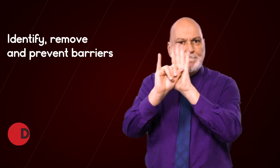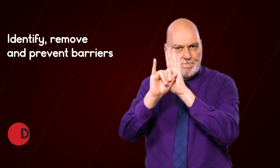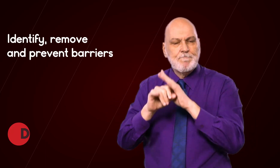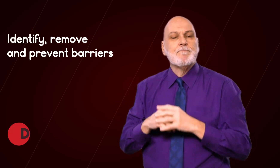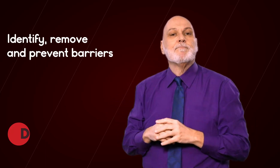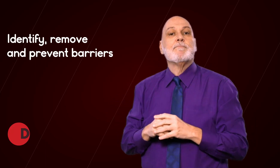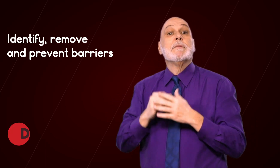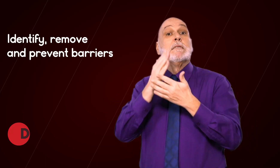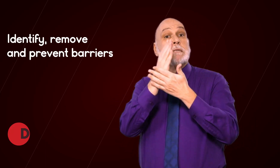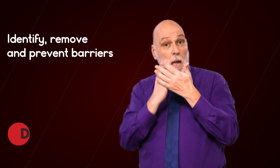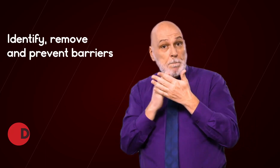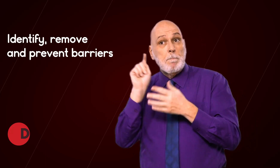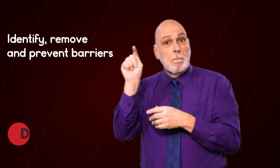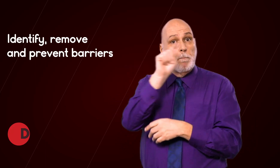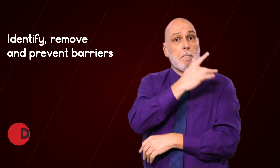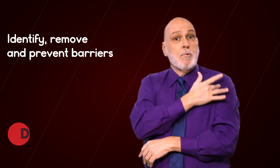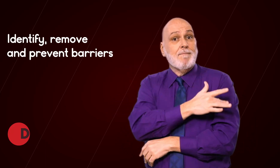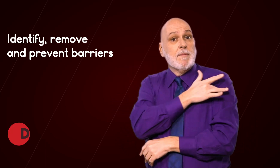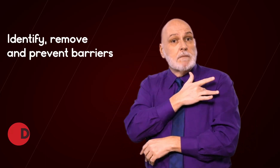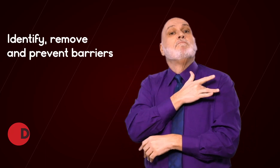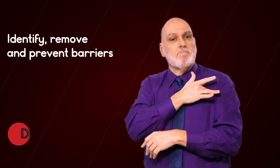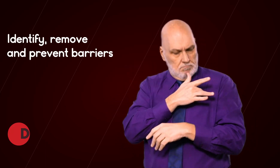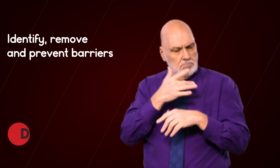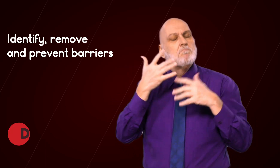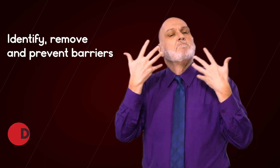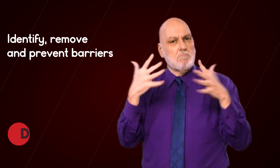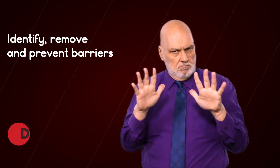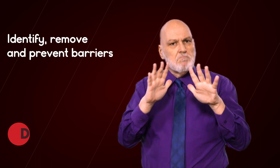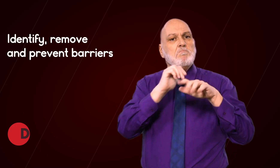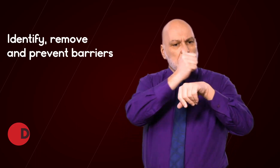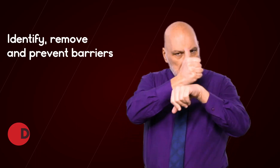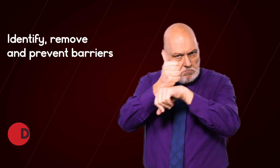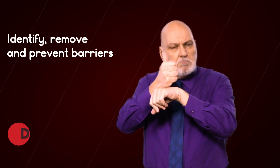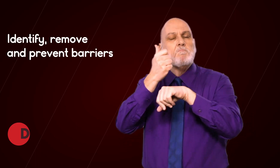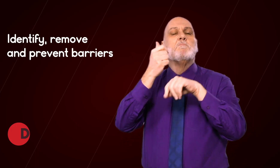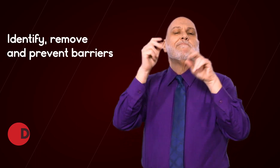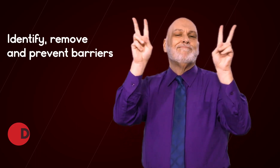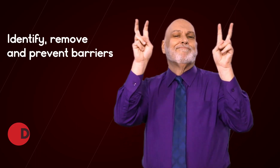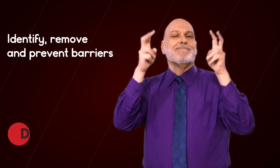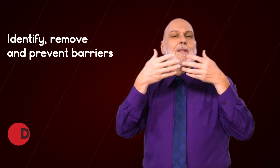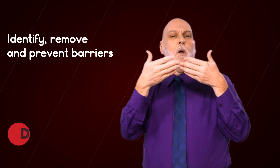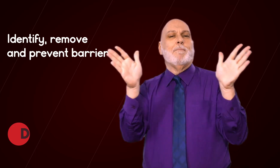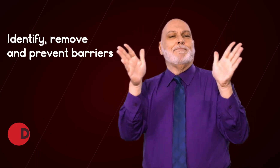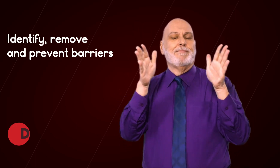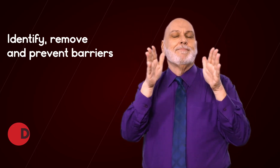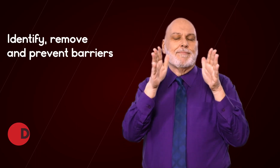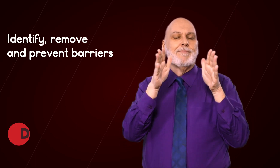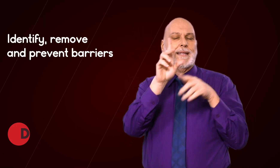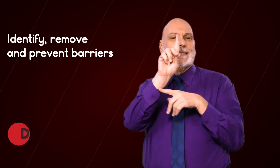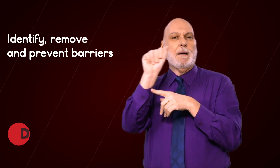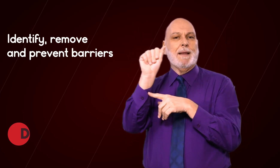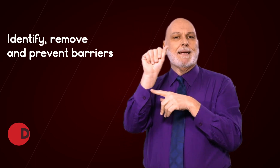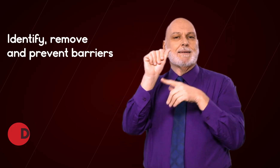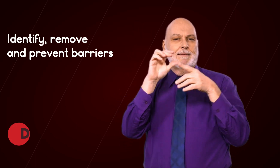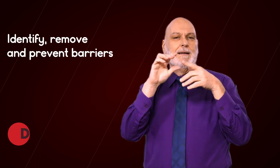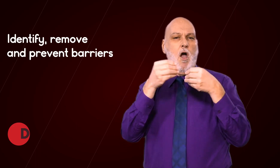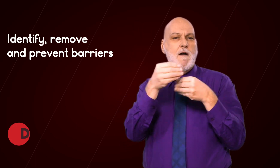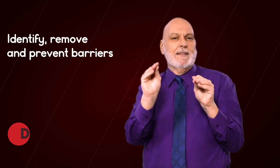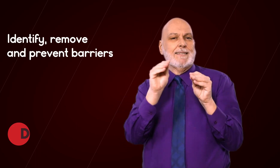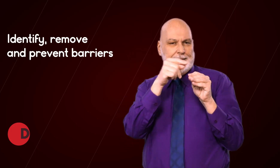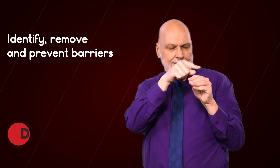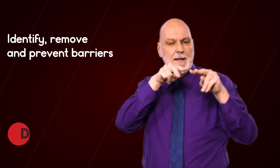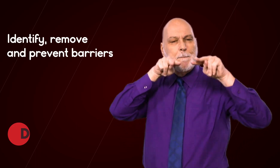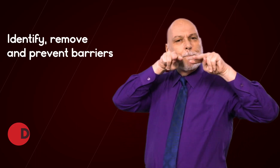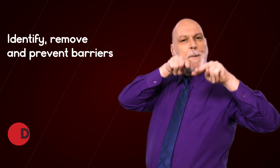remove and prevent barriers in key areas of daily living.